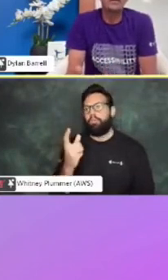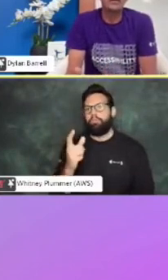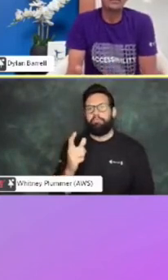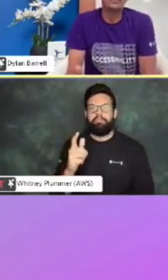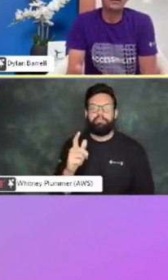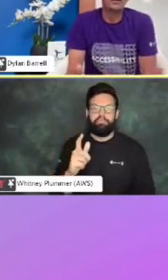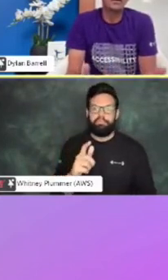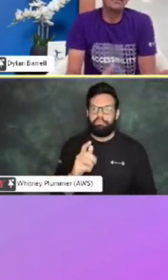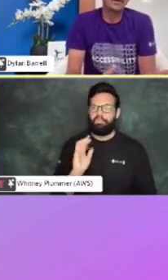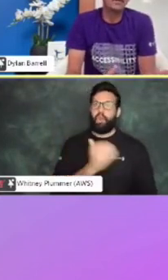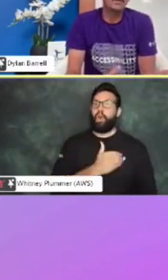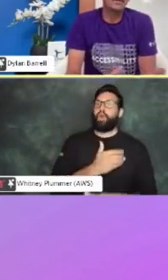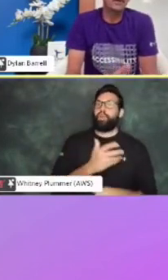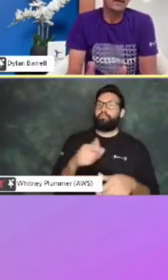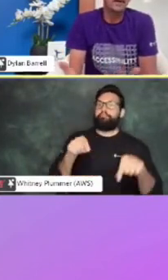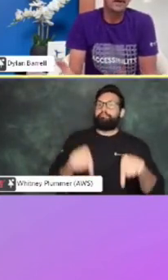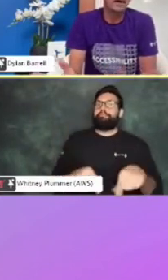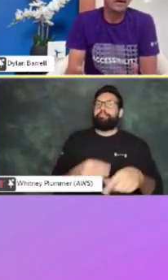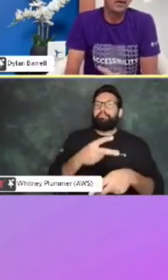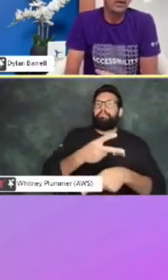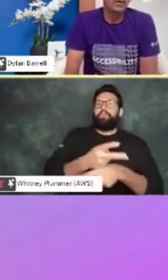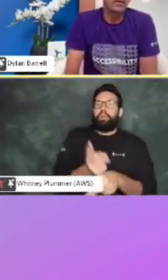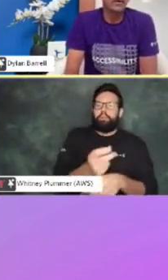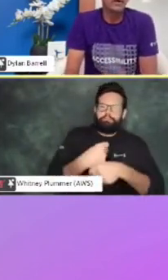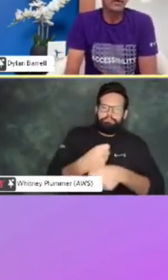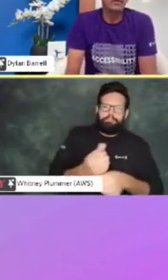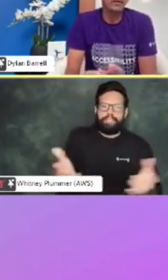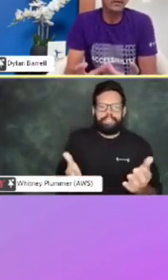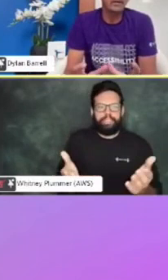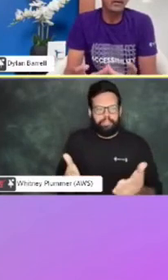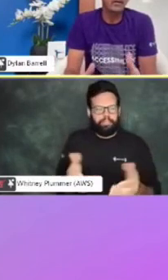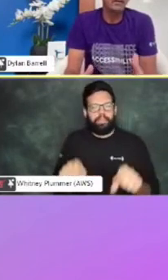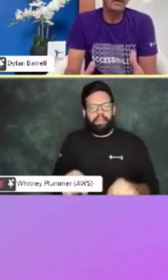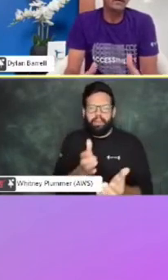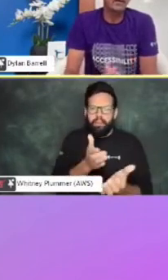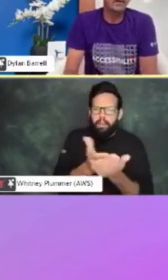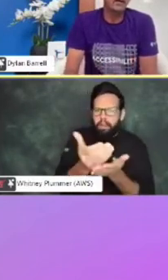to comprehensively audit using a automated crawler,